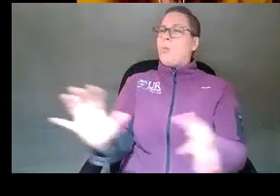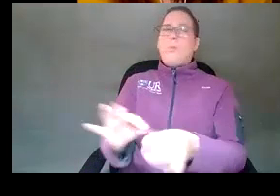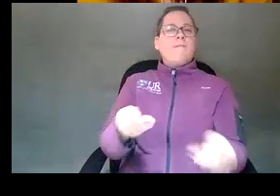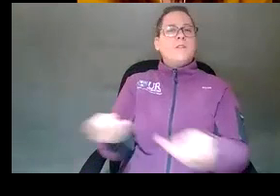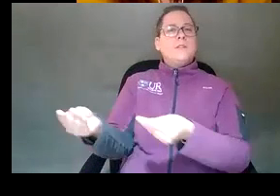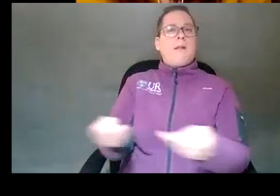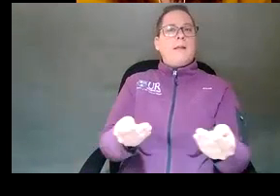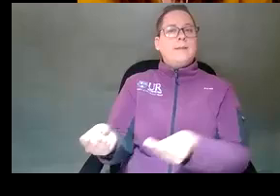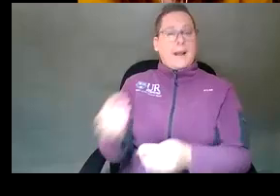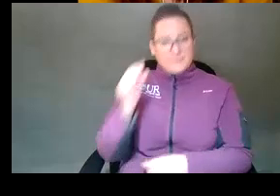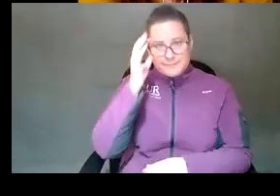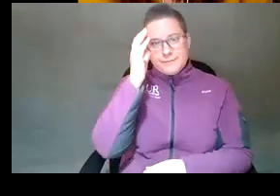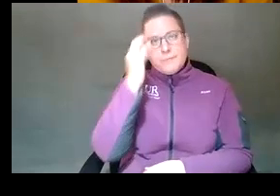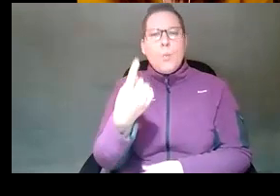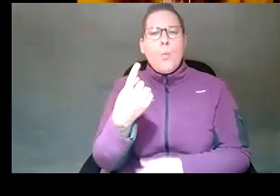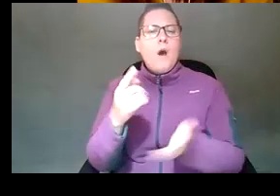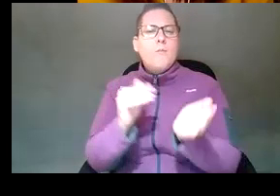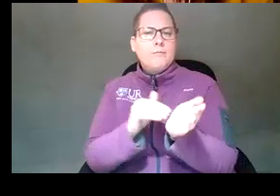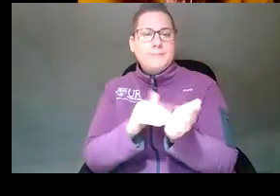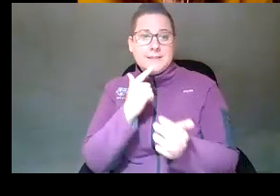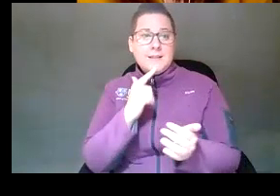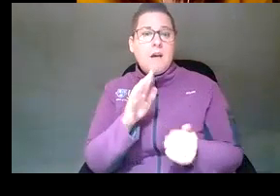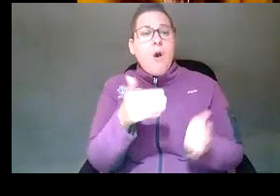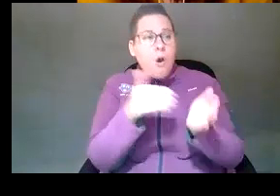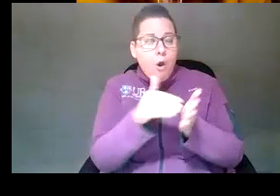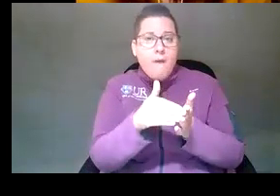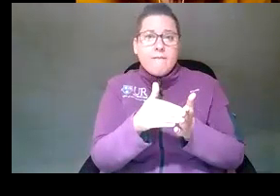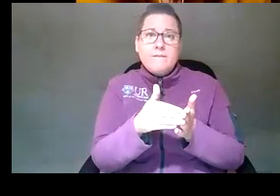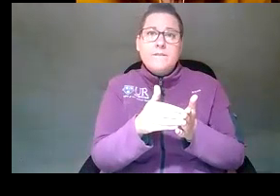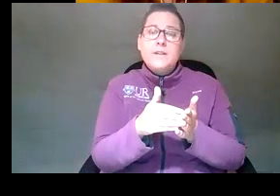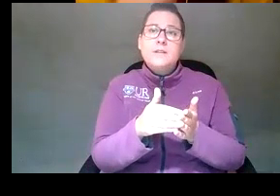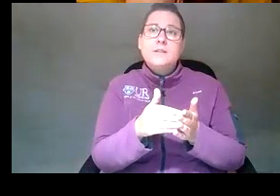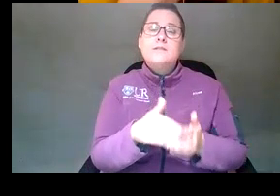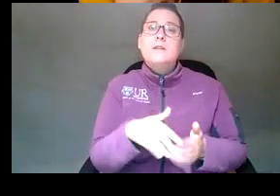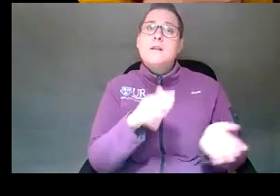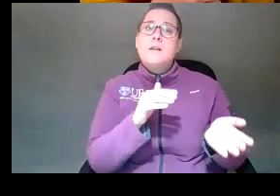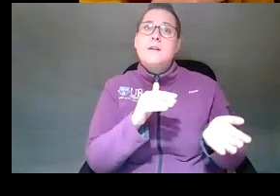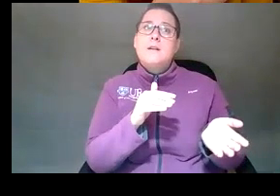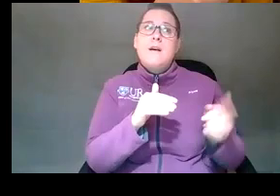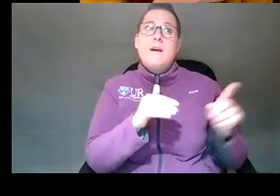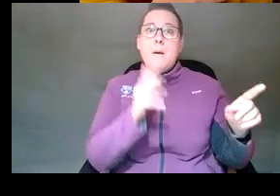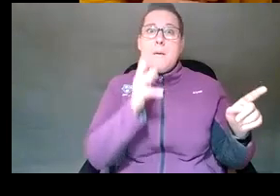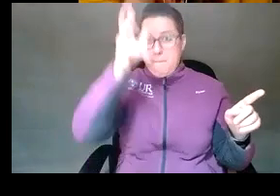so one provider noted that oftentimes they may be talking the adults may be talking directly